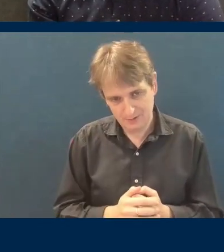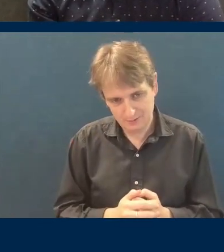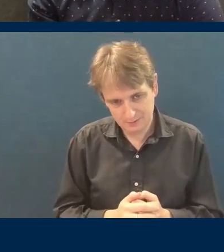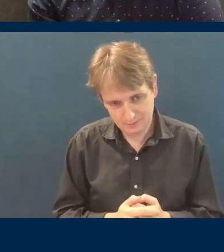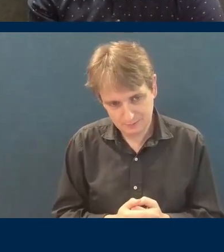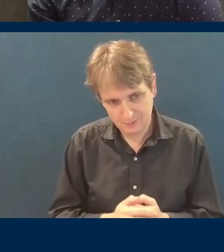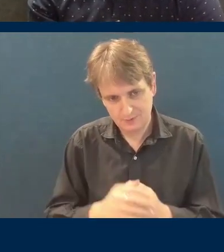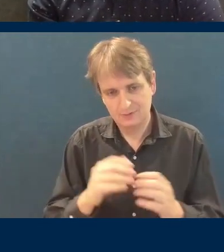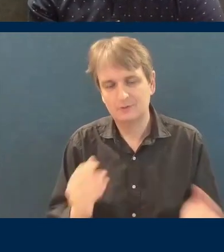Okay.